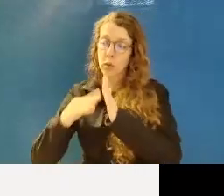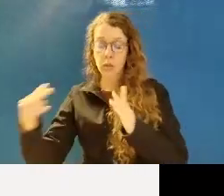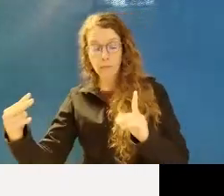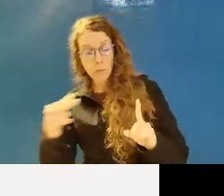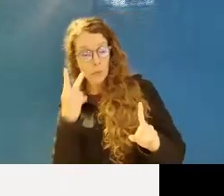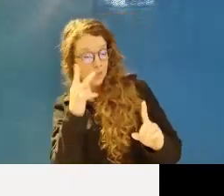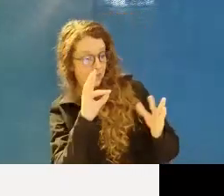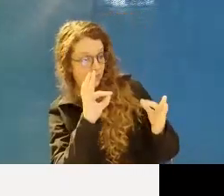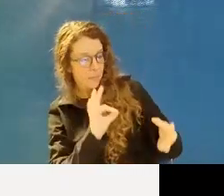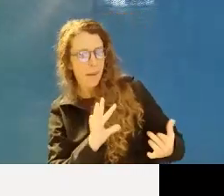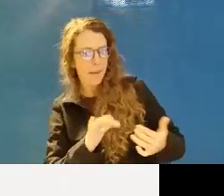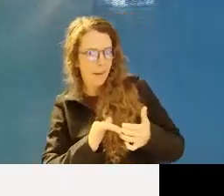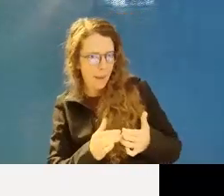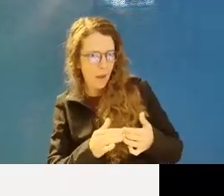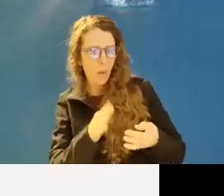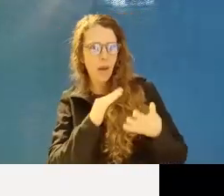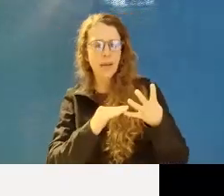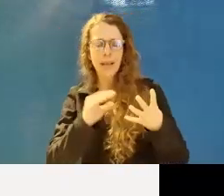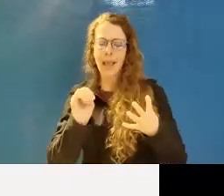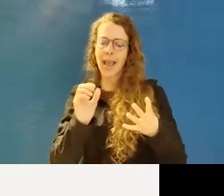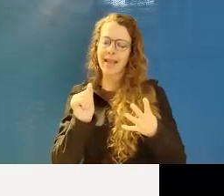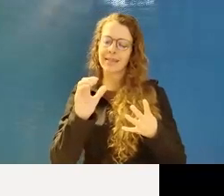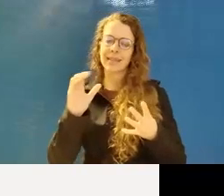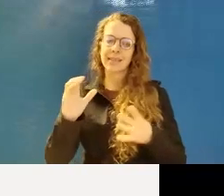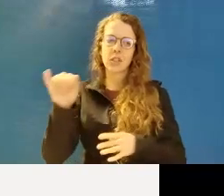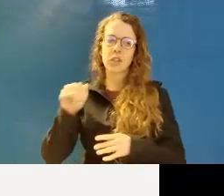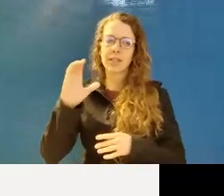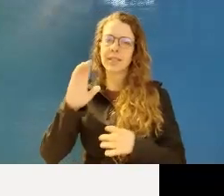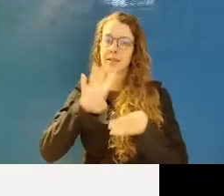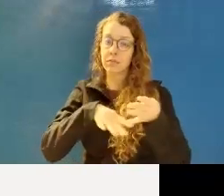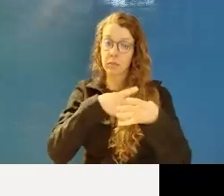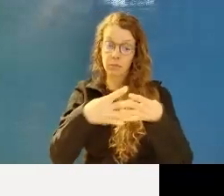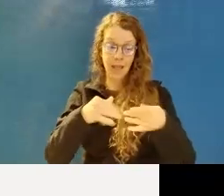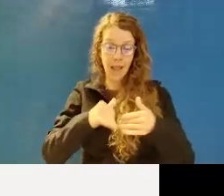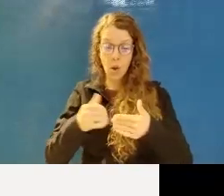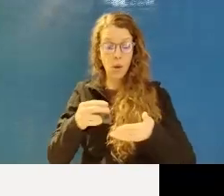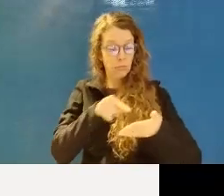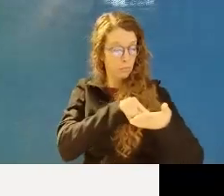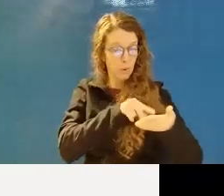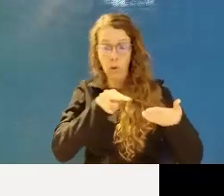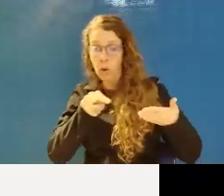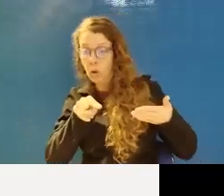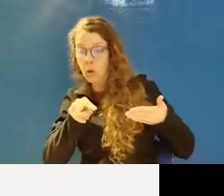And then also, again, just the ACCJC rubric that is used for evaluating our DE courses. And